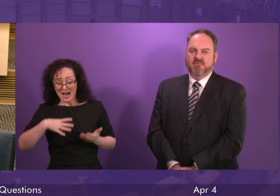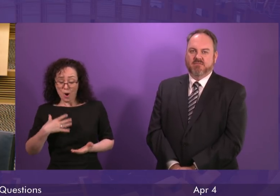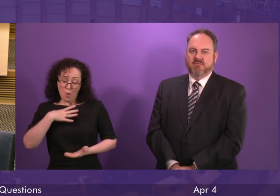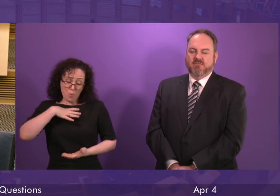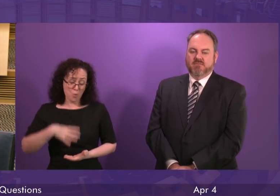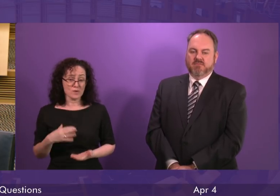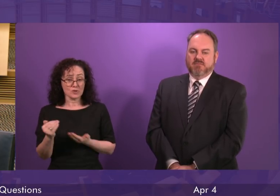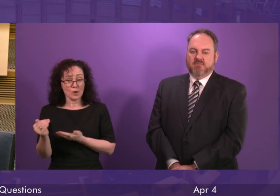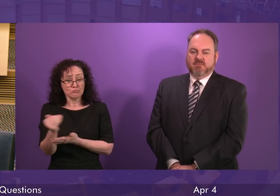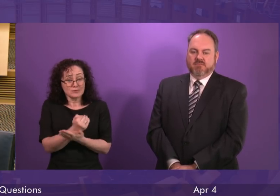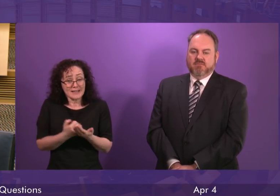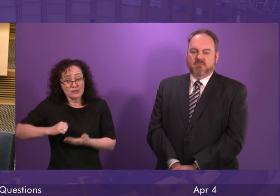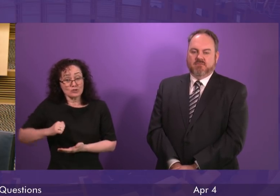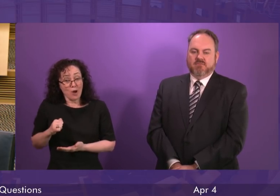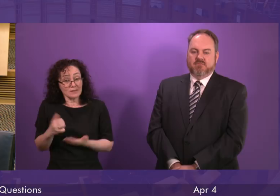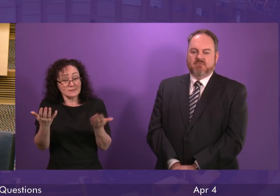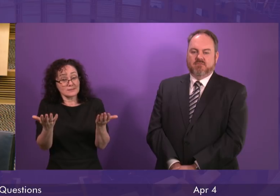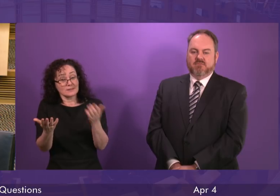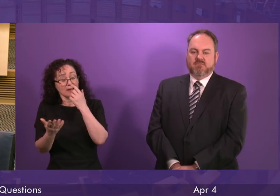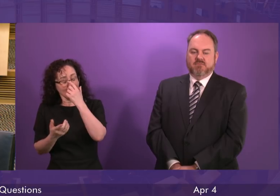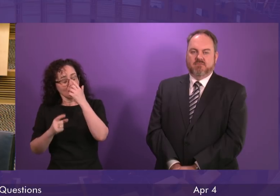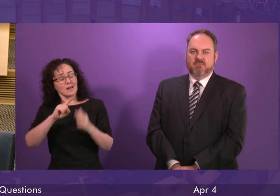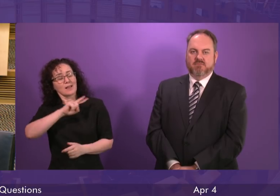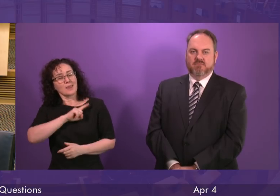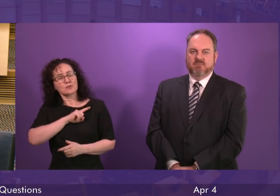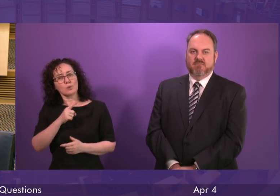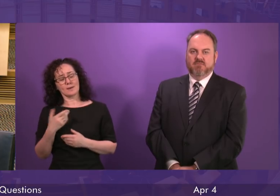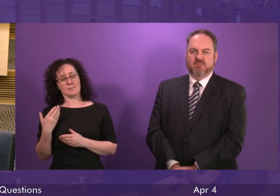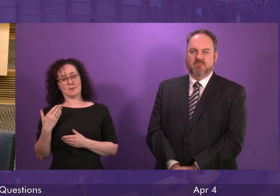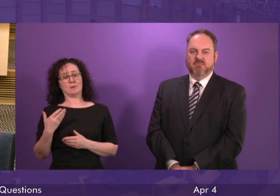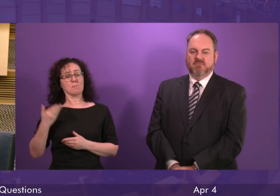Scotland from a hard Brexit. That is why we have previously put forward—indeed, we voted